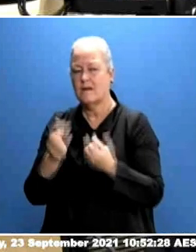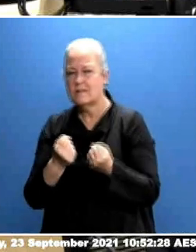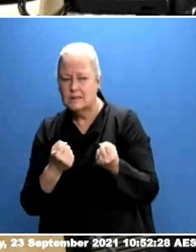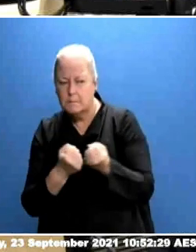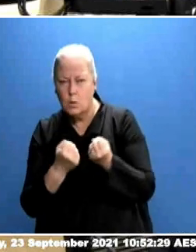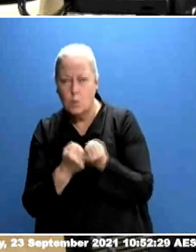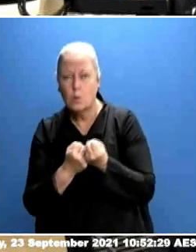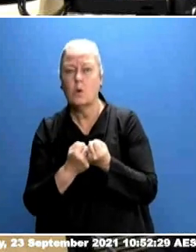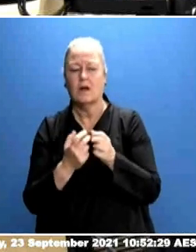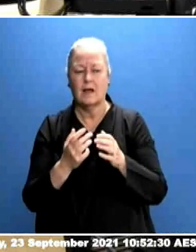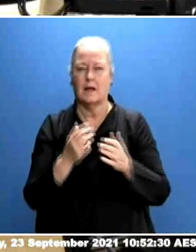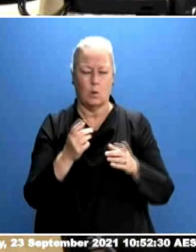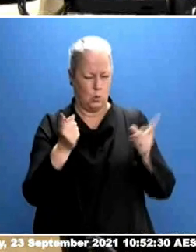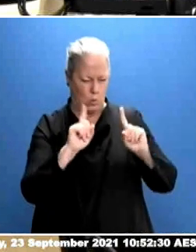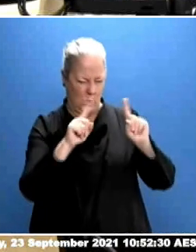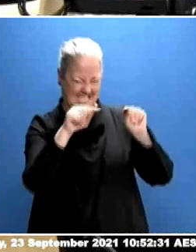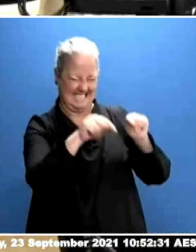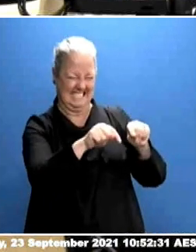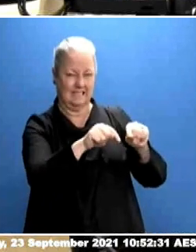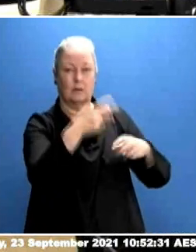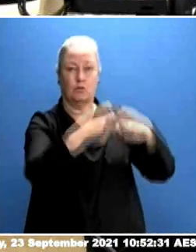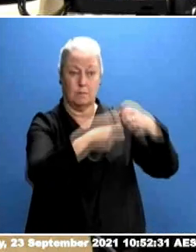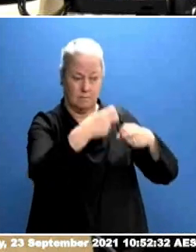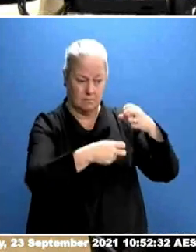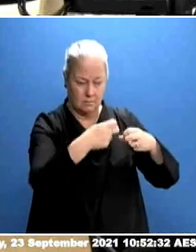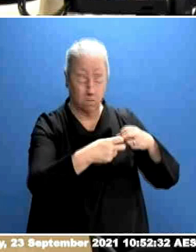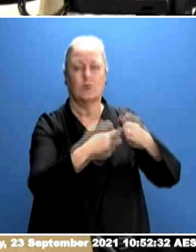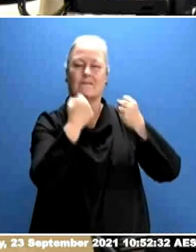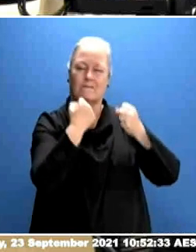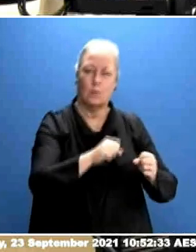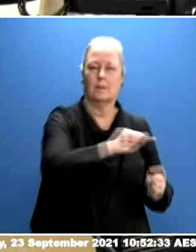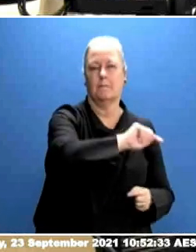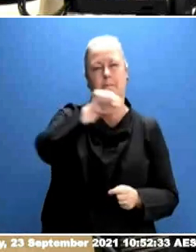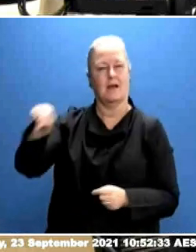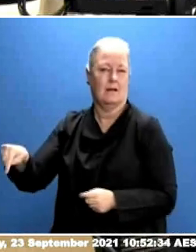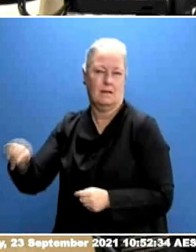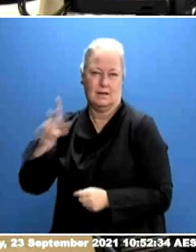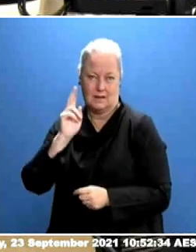the root causes so the child doesn't come back? I think the answer is that resources are needed for both.